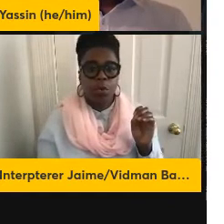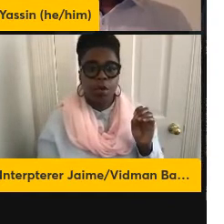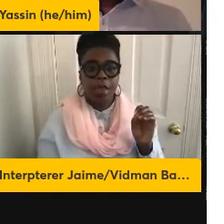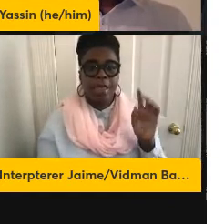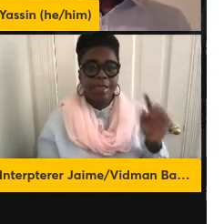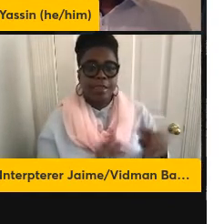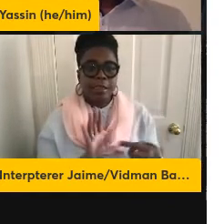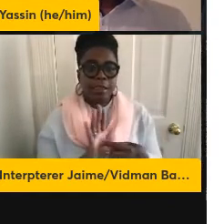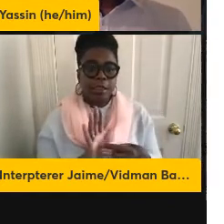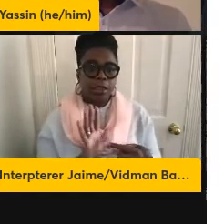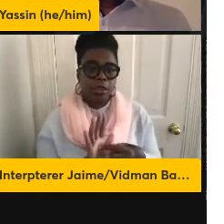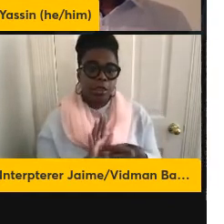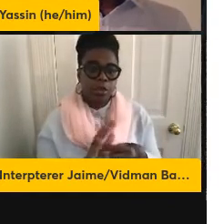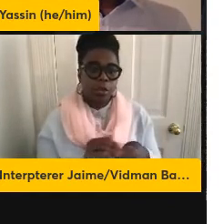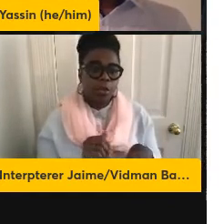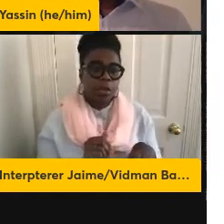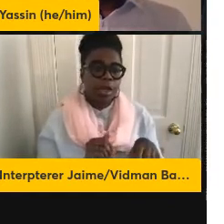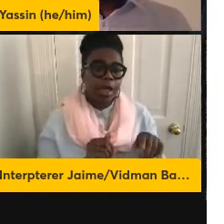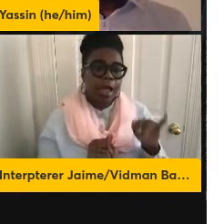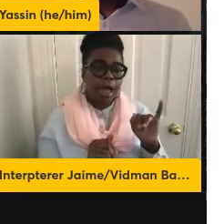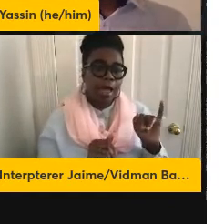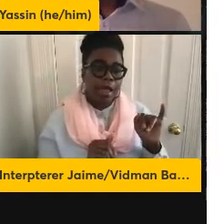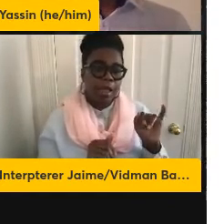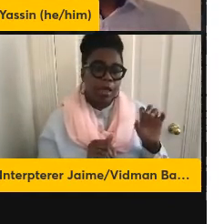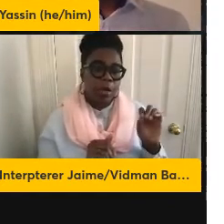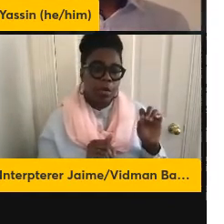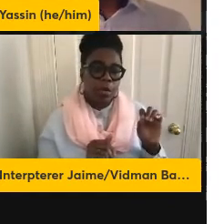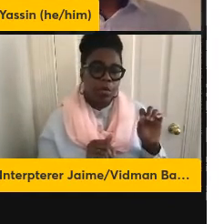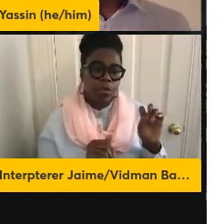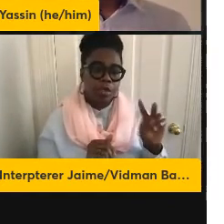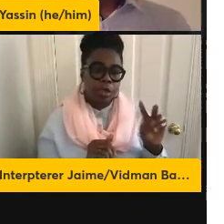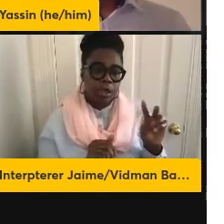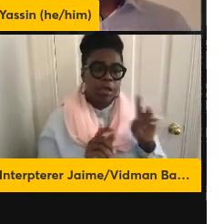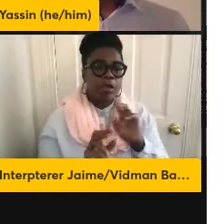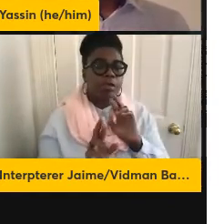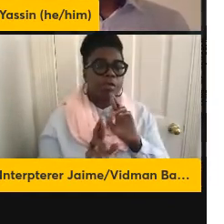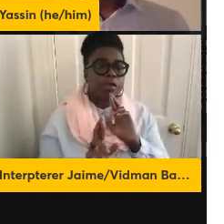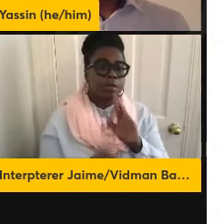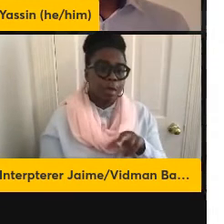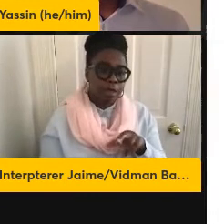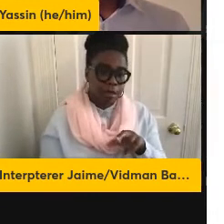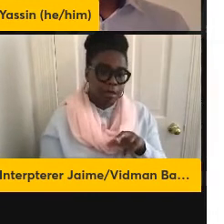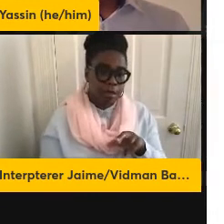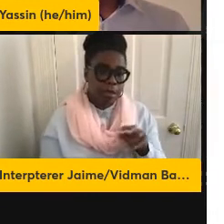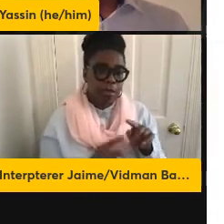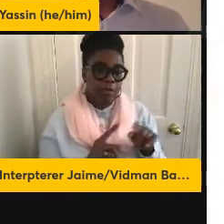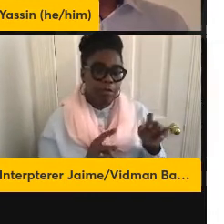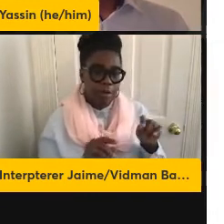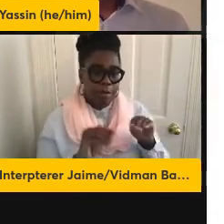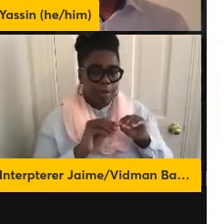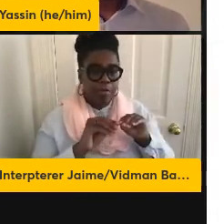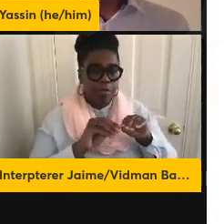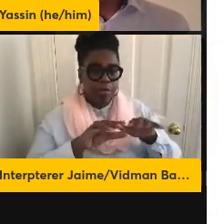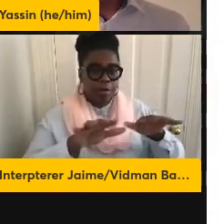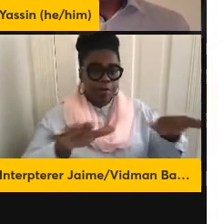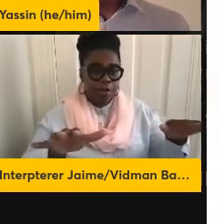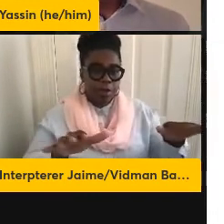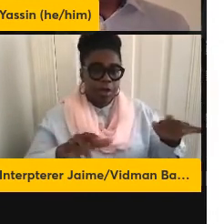that ILC tools actually respond by increasing their calorific proliferation. But what about their effector functions. So this